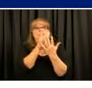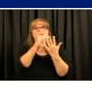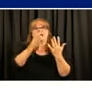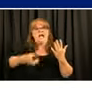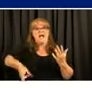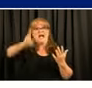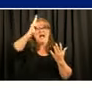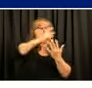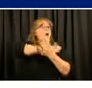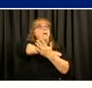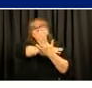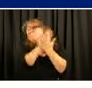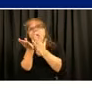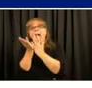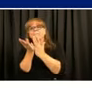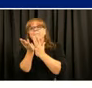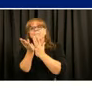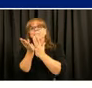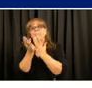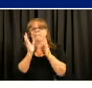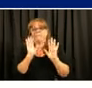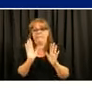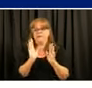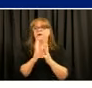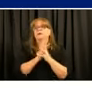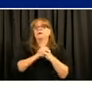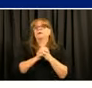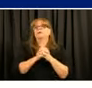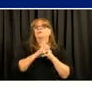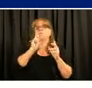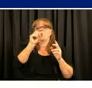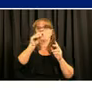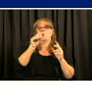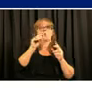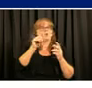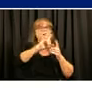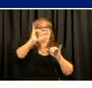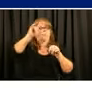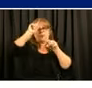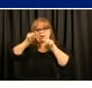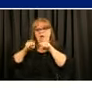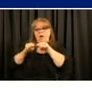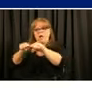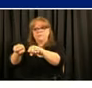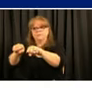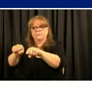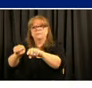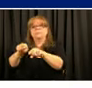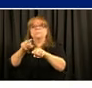danger uh bars there's a visual representation of where covet is in each community so it's county by